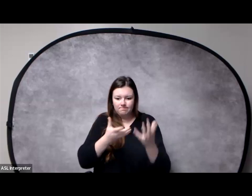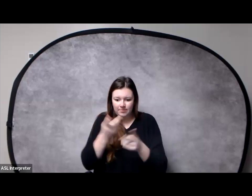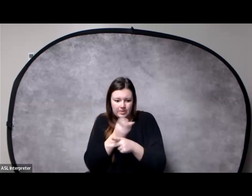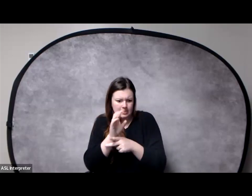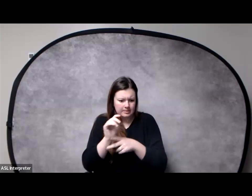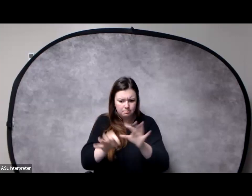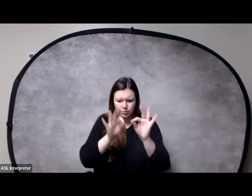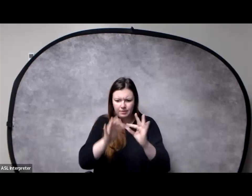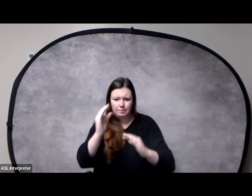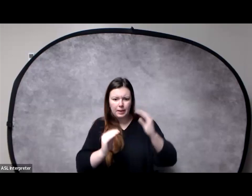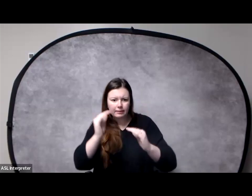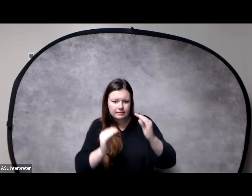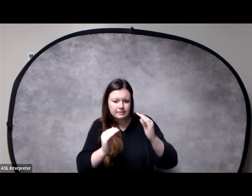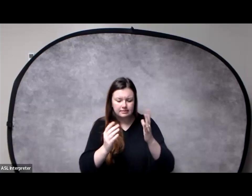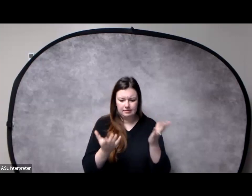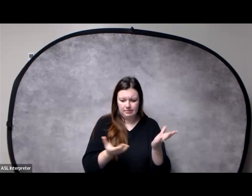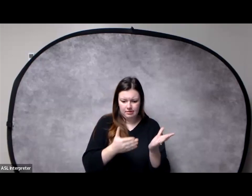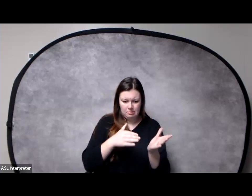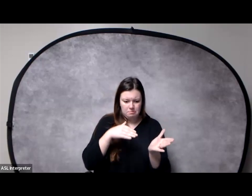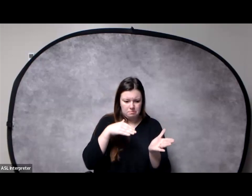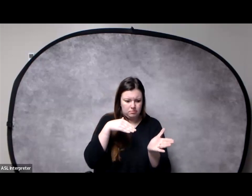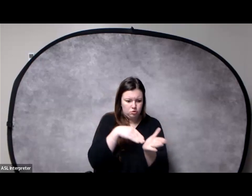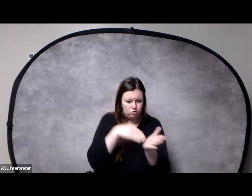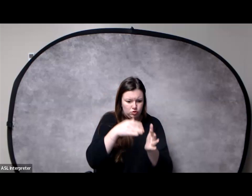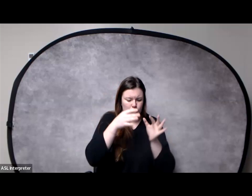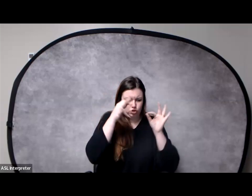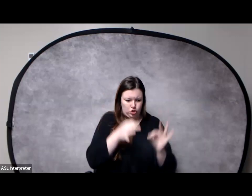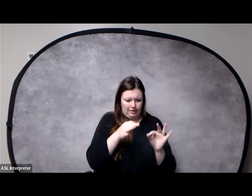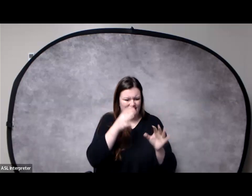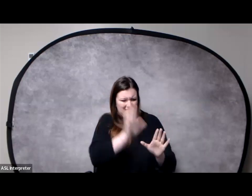and professional judgment of providers, write in. Let us know.